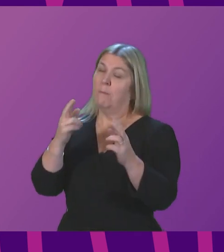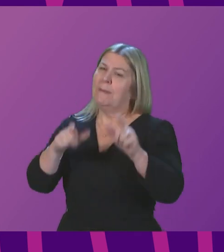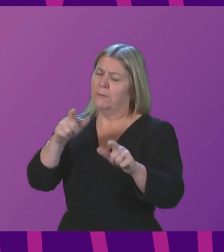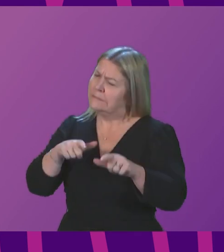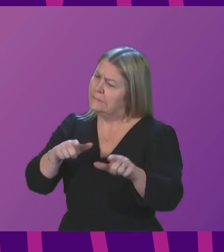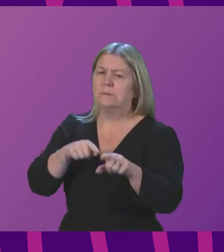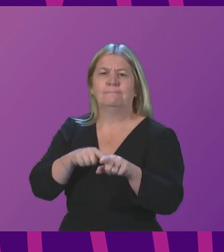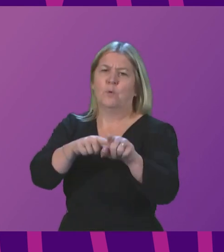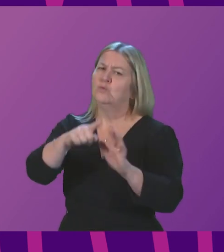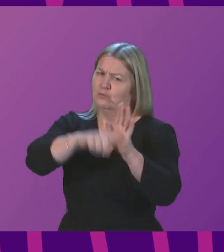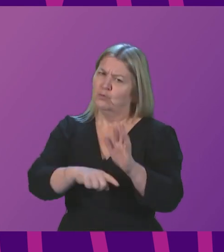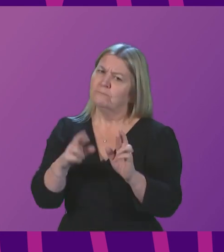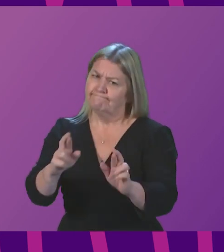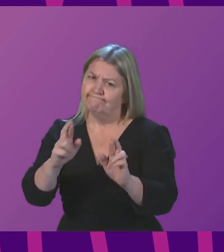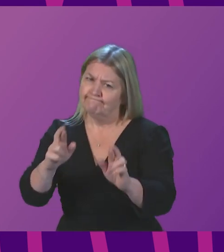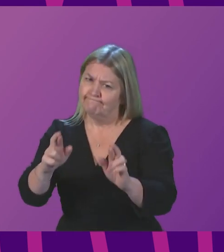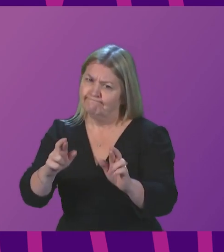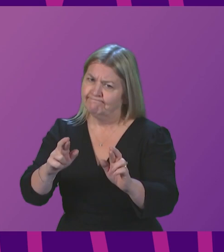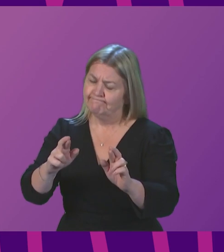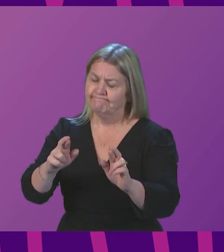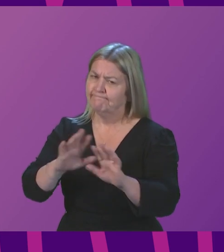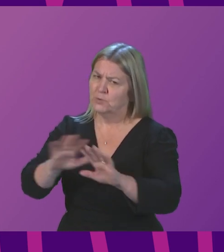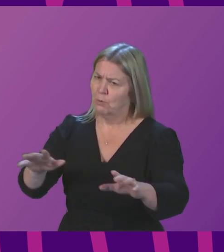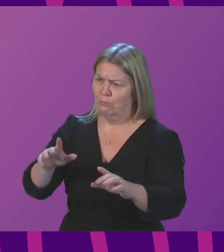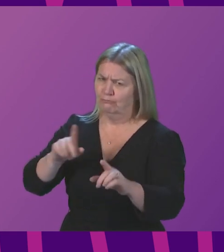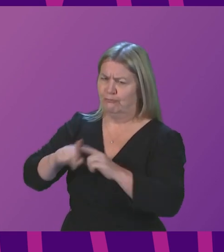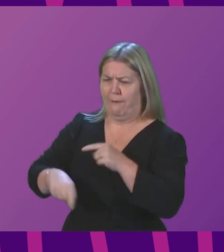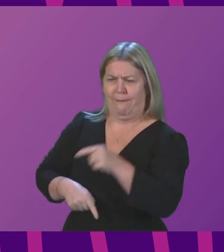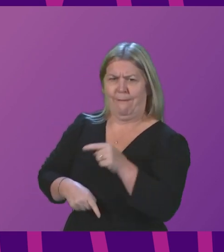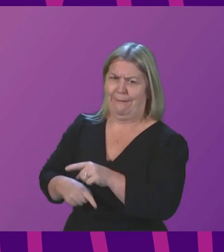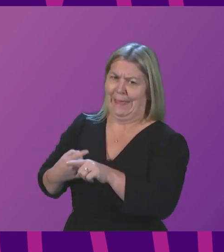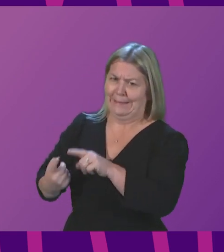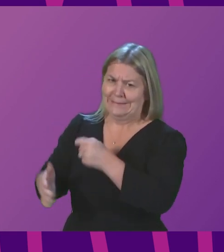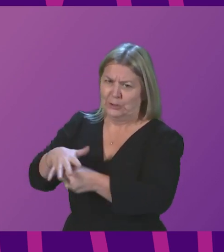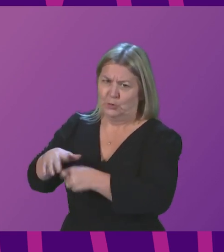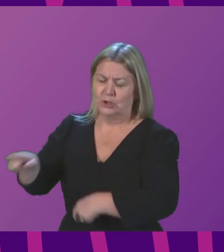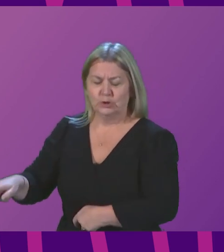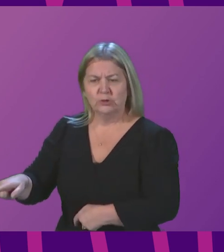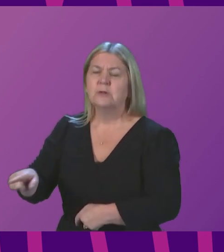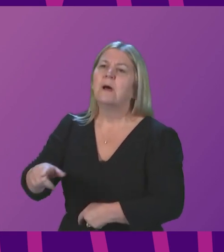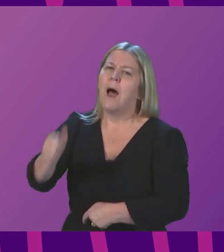important that we all comply with the protections. People can be angry with politicians—at